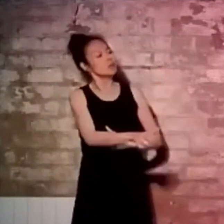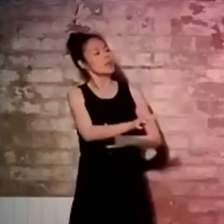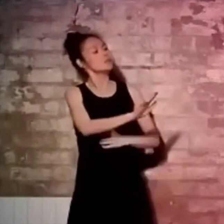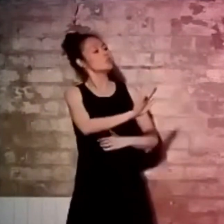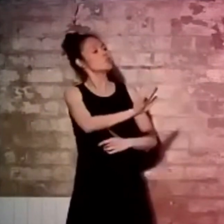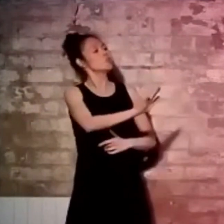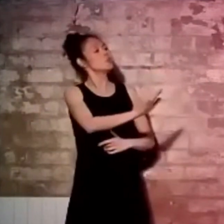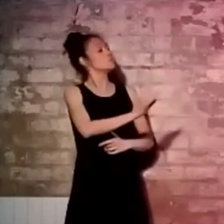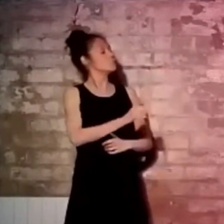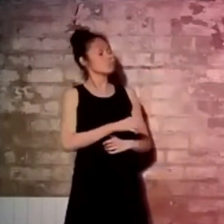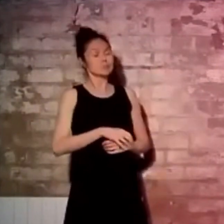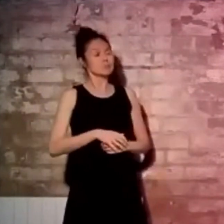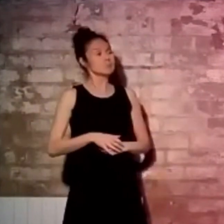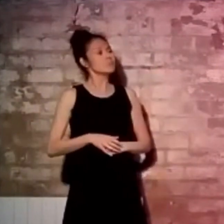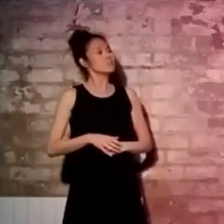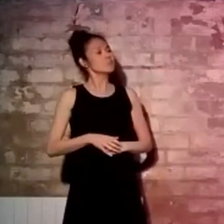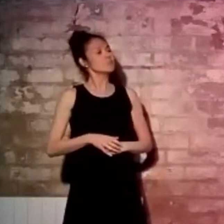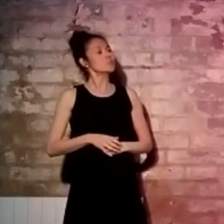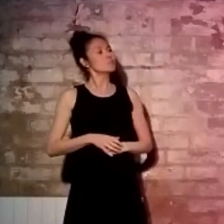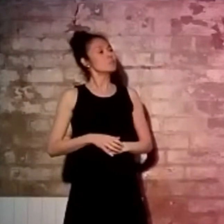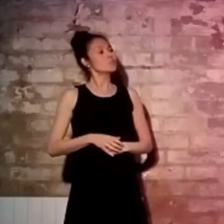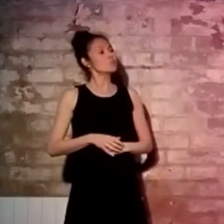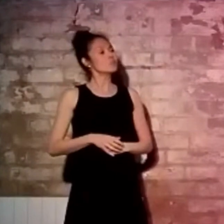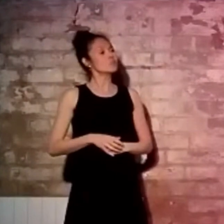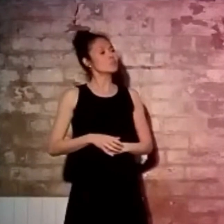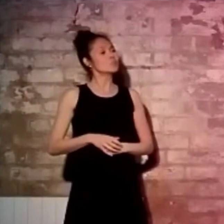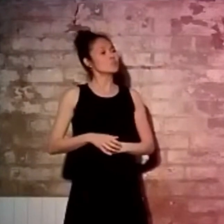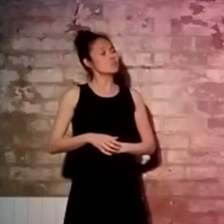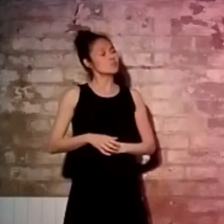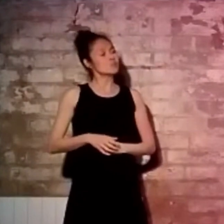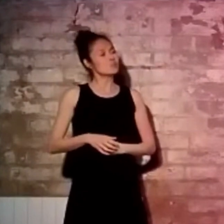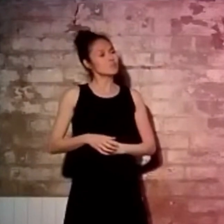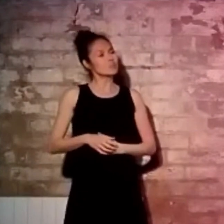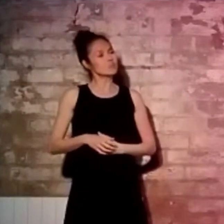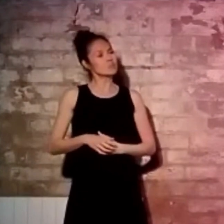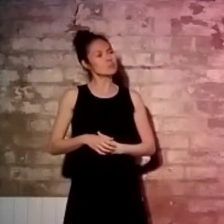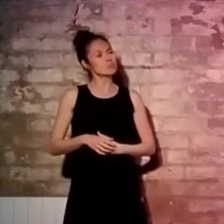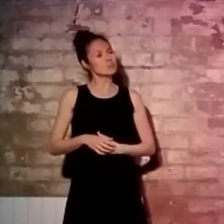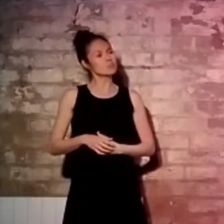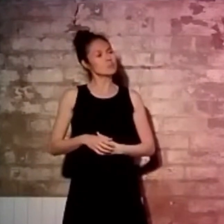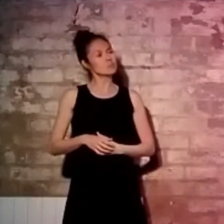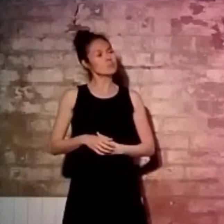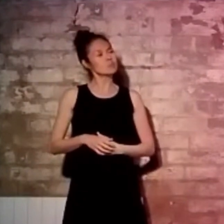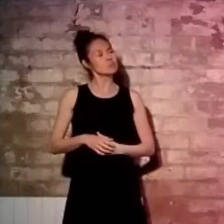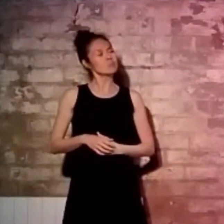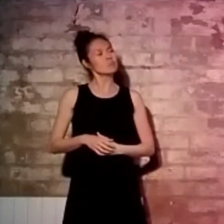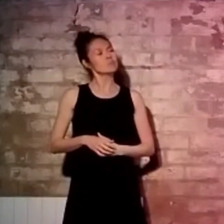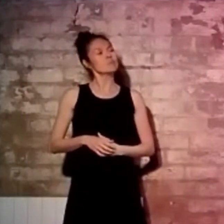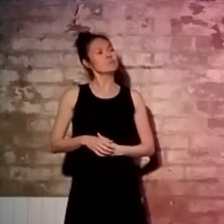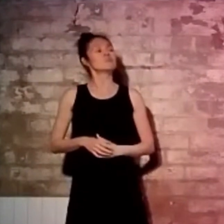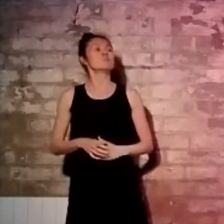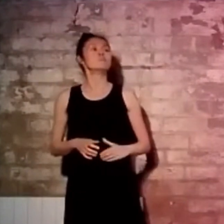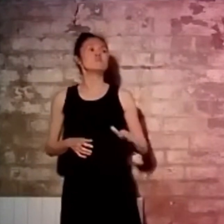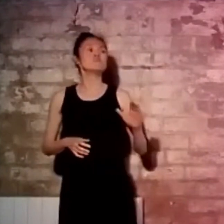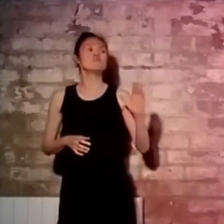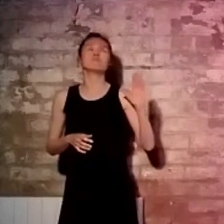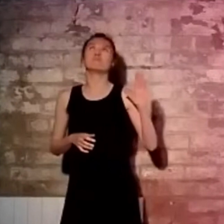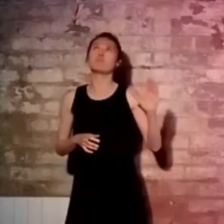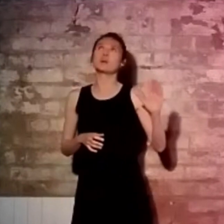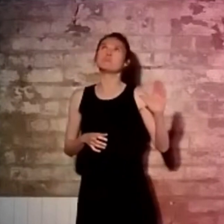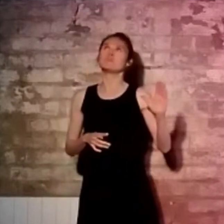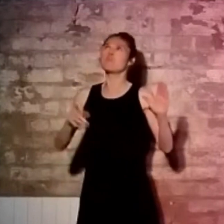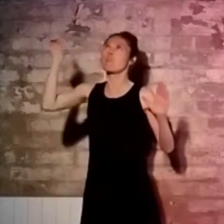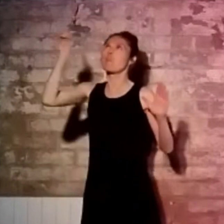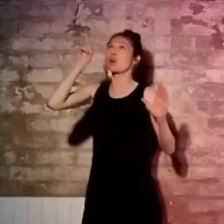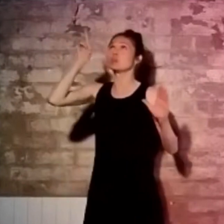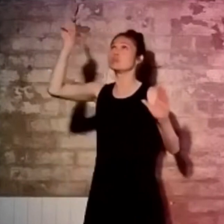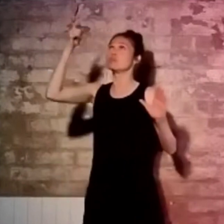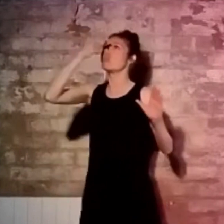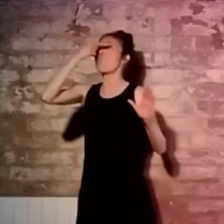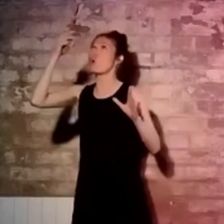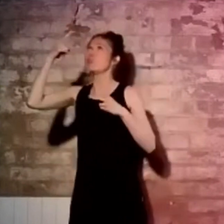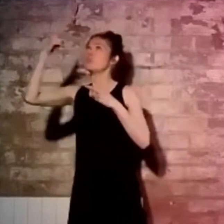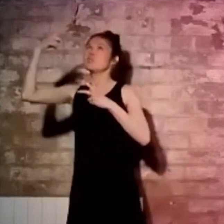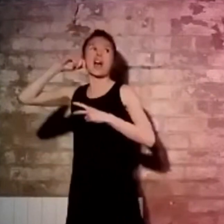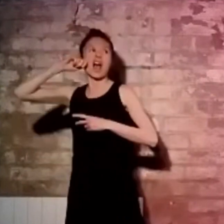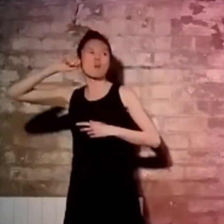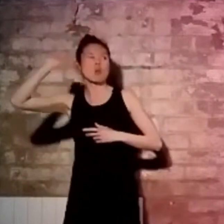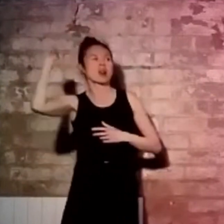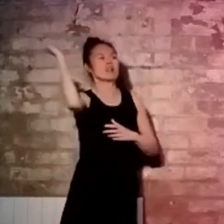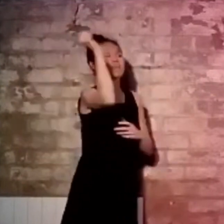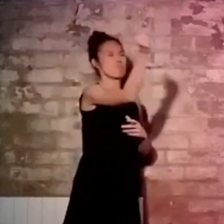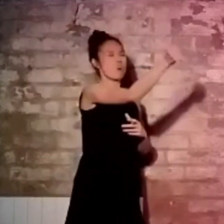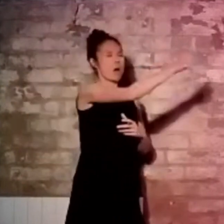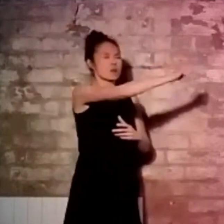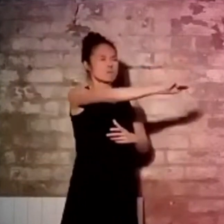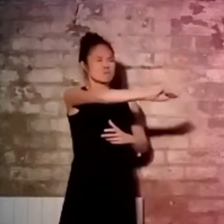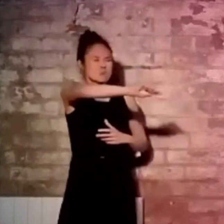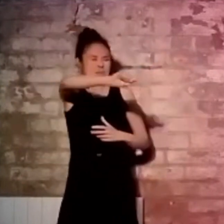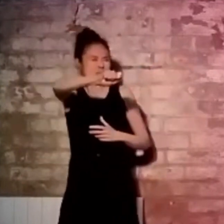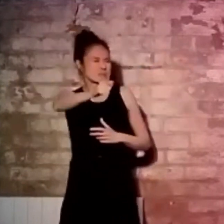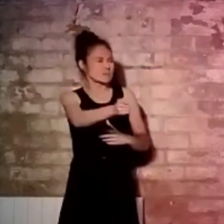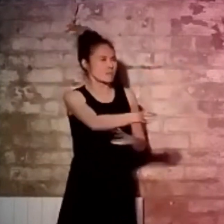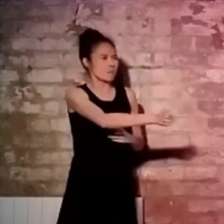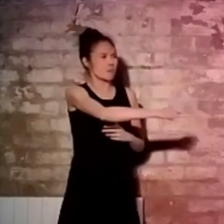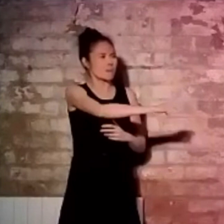but, by the forge that stithied Mars his helm, I'll kill thee everywhere, yea, o'er and o'er.